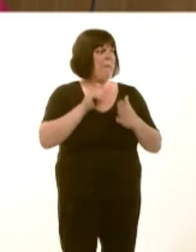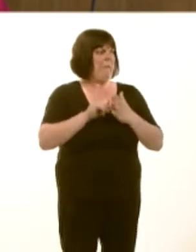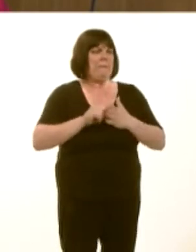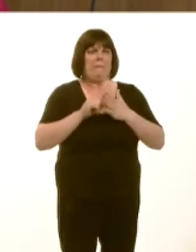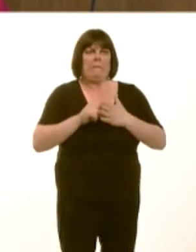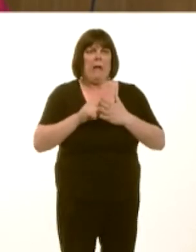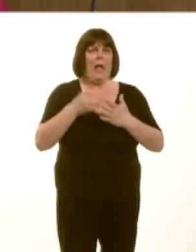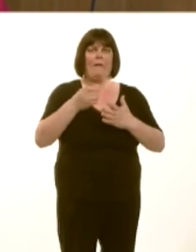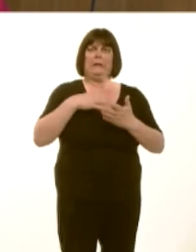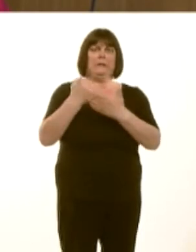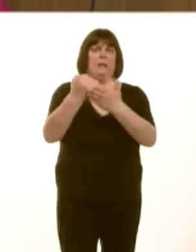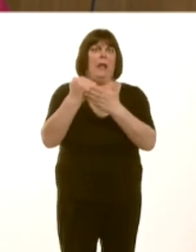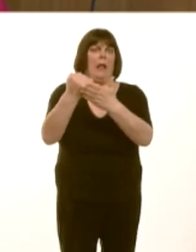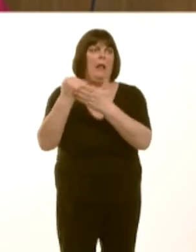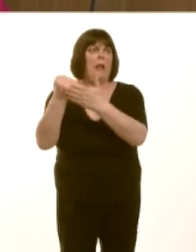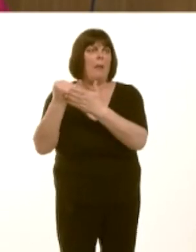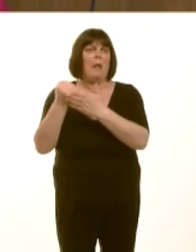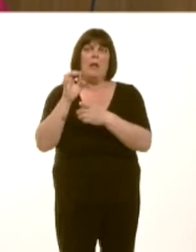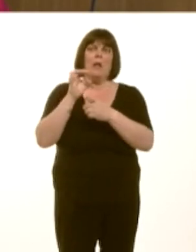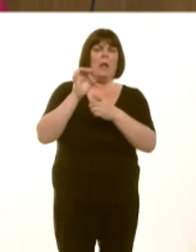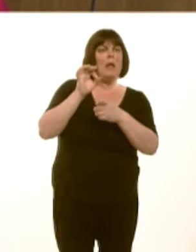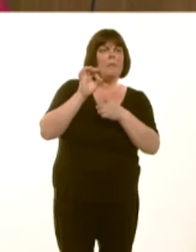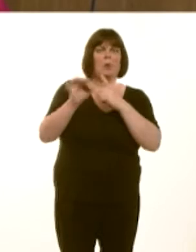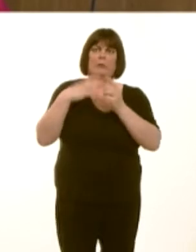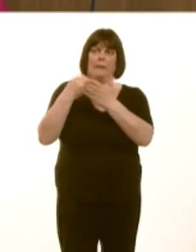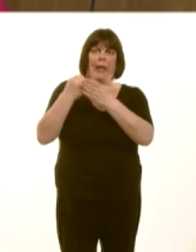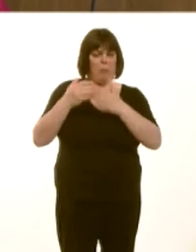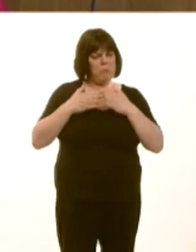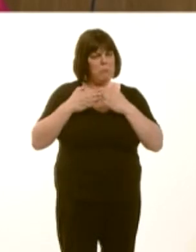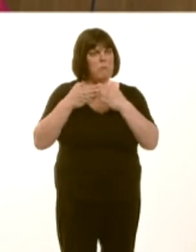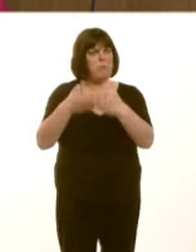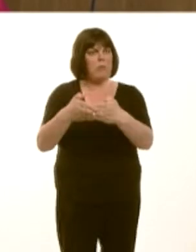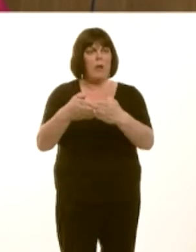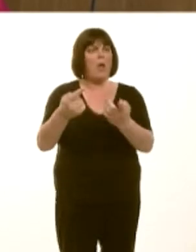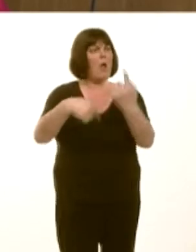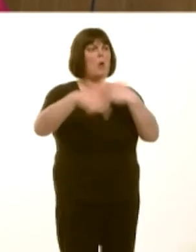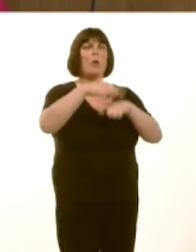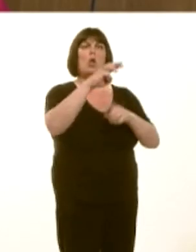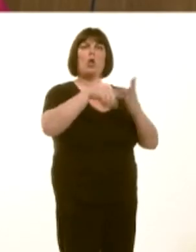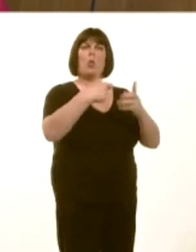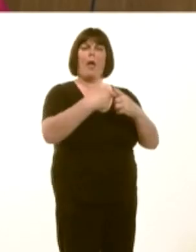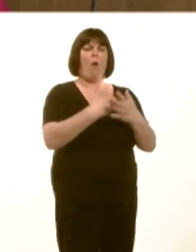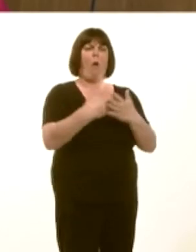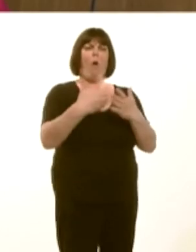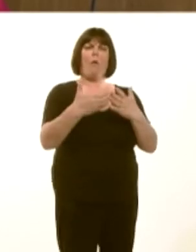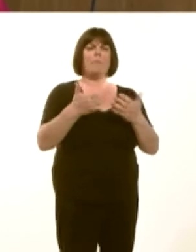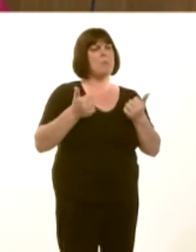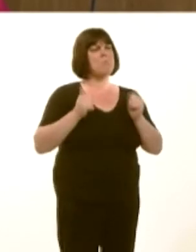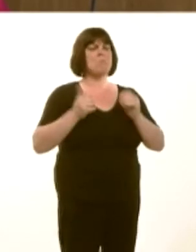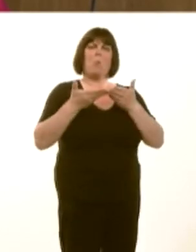they need when theyíre at sea, and, of course, we should continue the proud tradition that we have in the UK of offering asylum to those who are in need of it.